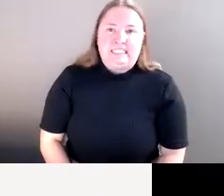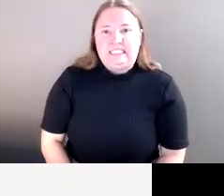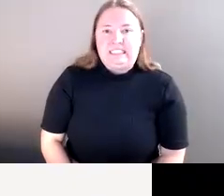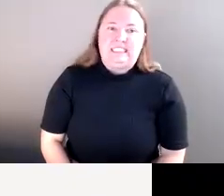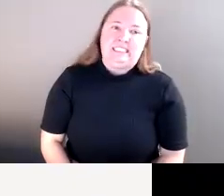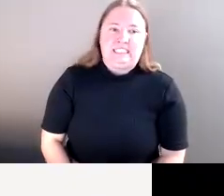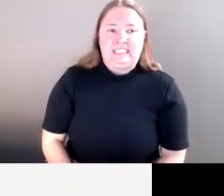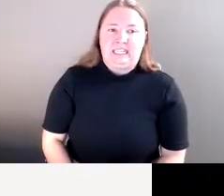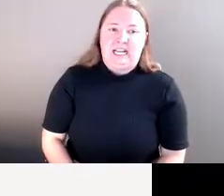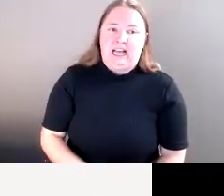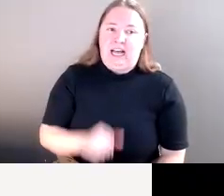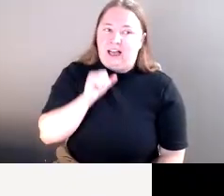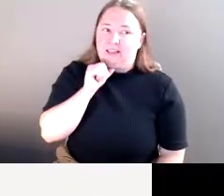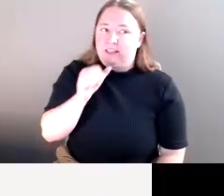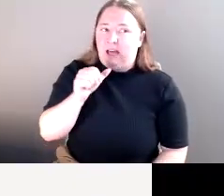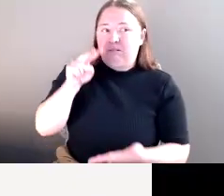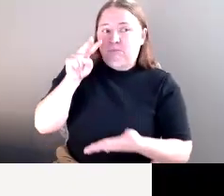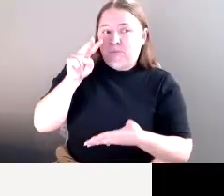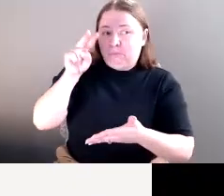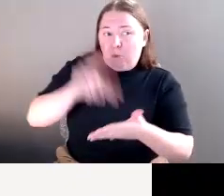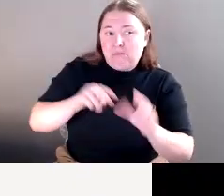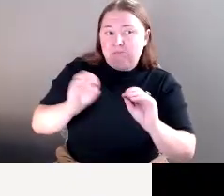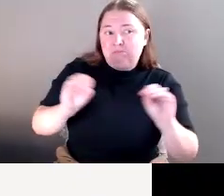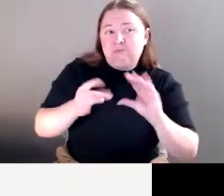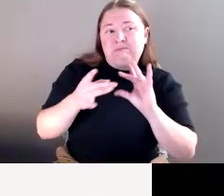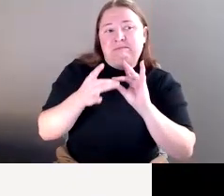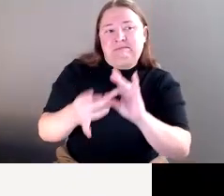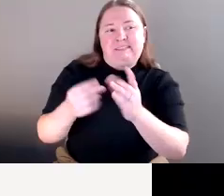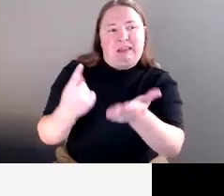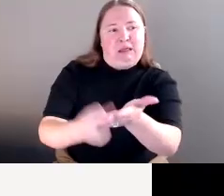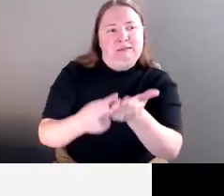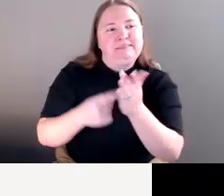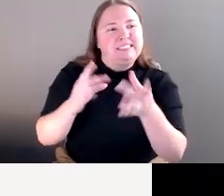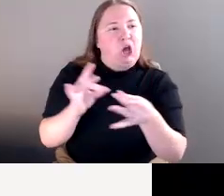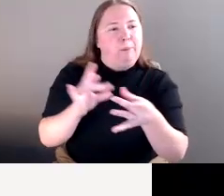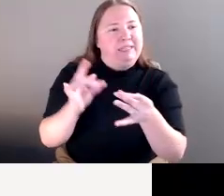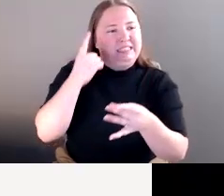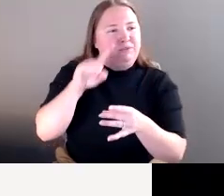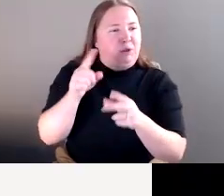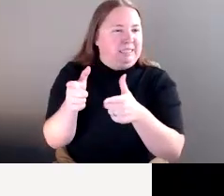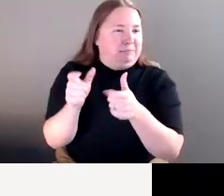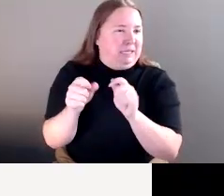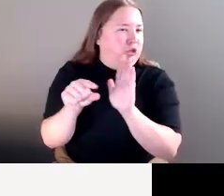I have not read anything where they talked about the comments in the SpeedGrader.